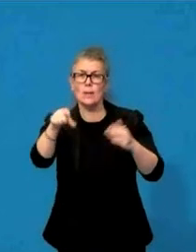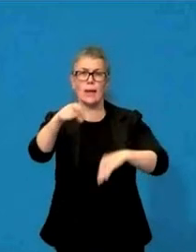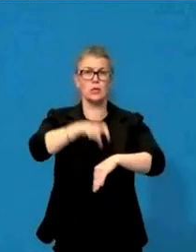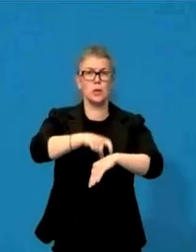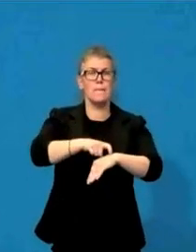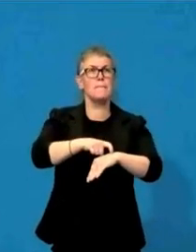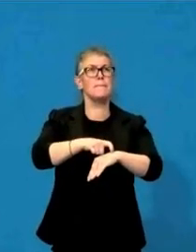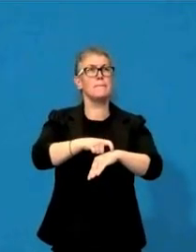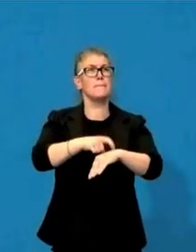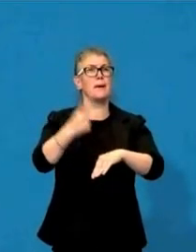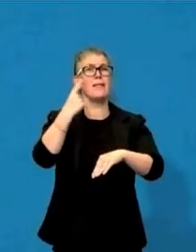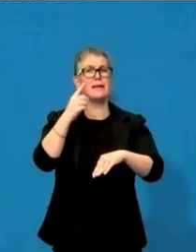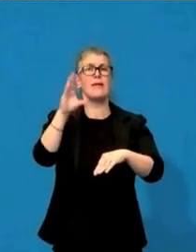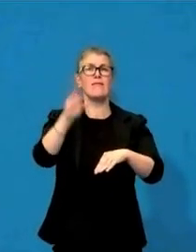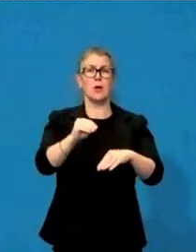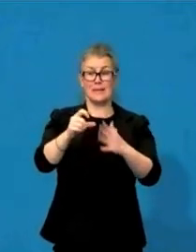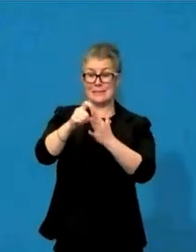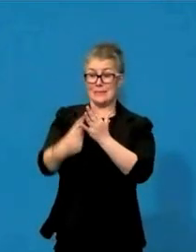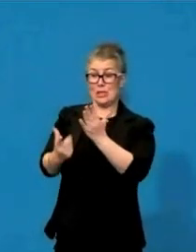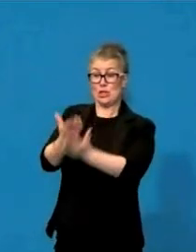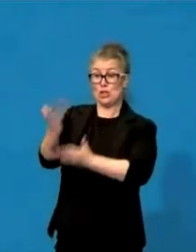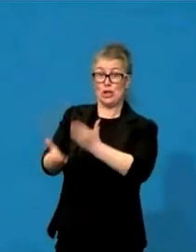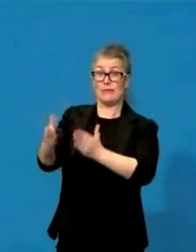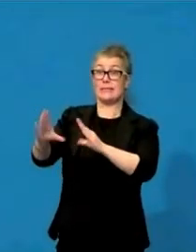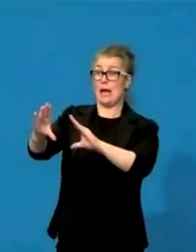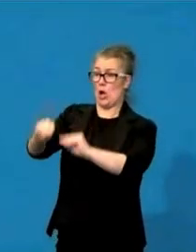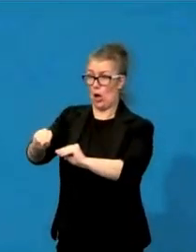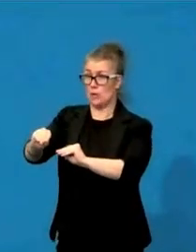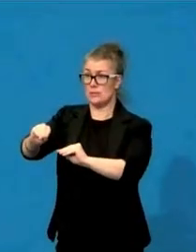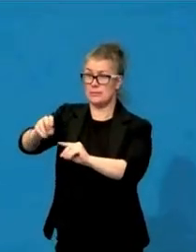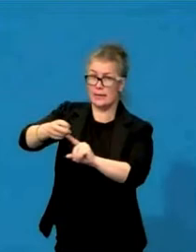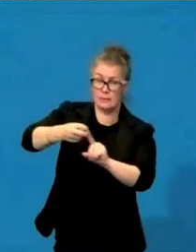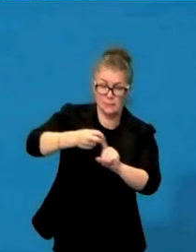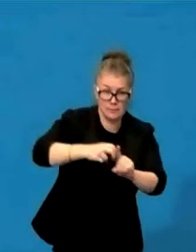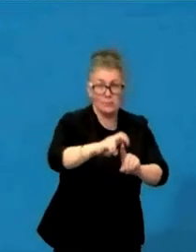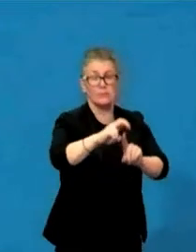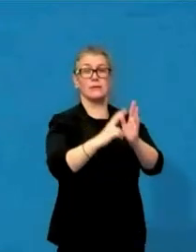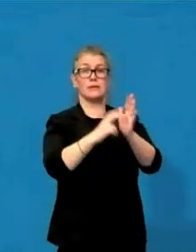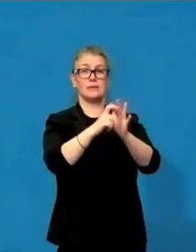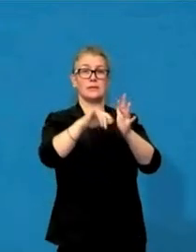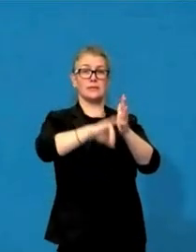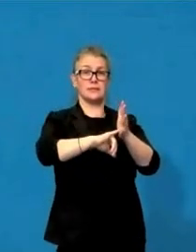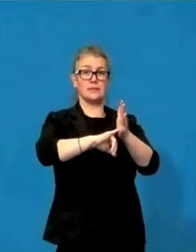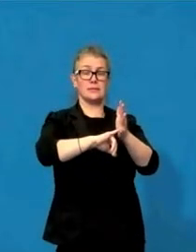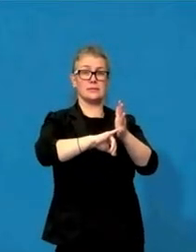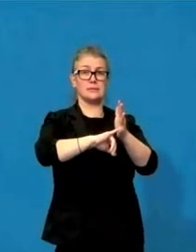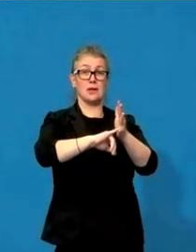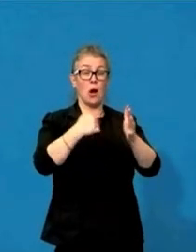Disability Services when that closed down. I was - I had a lot of concerns at the start because I didn't know anything about the